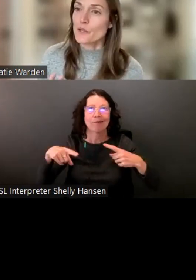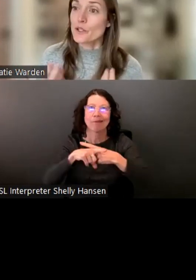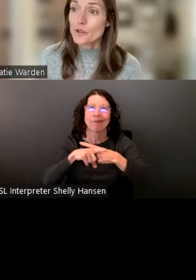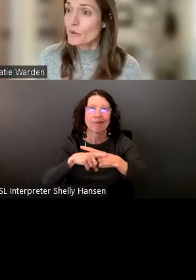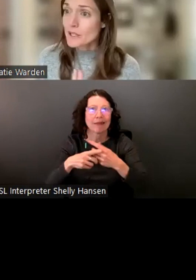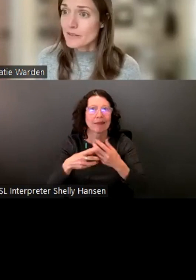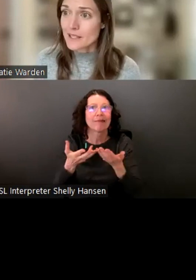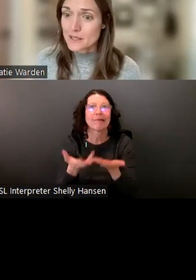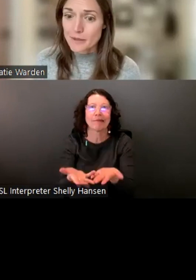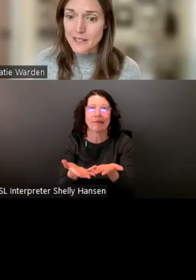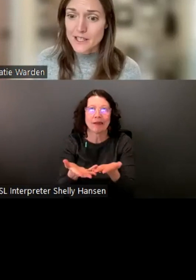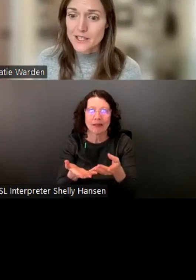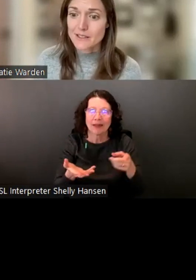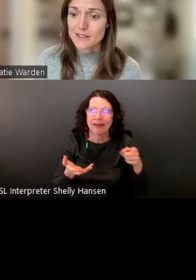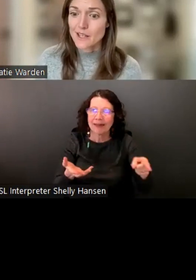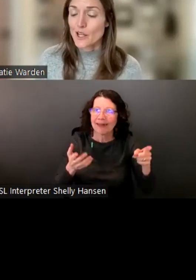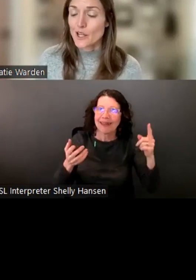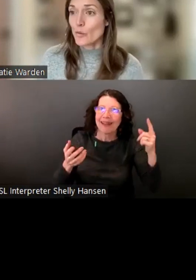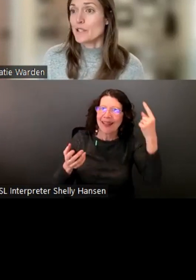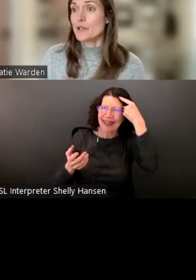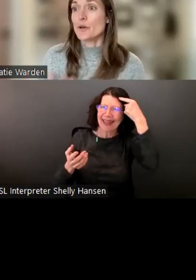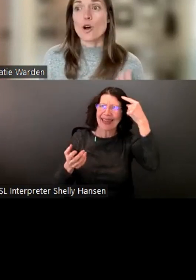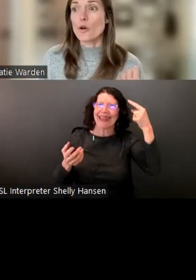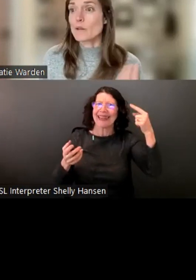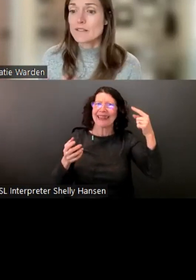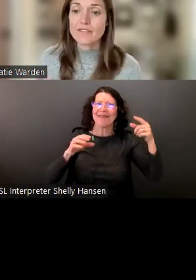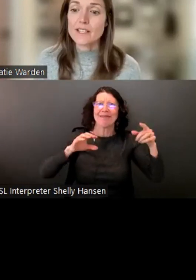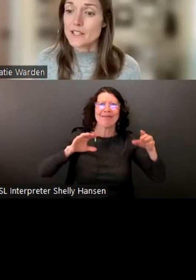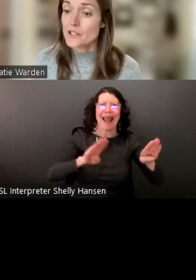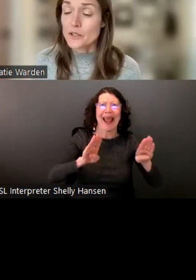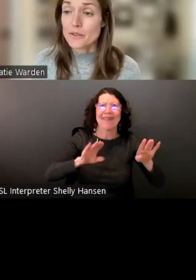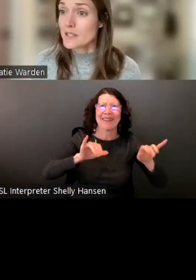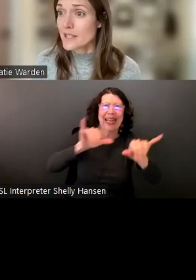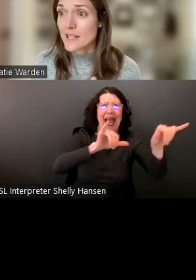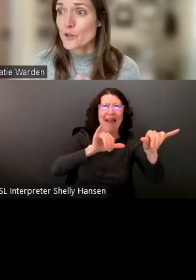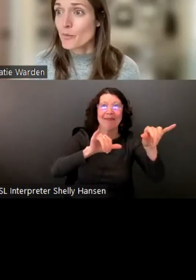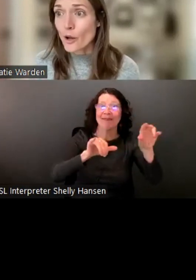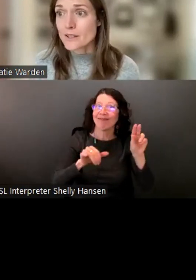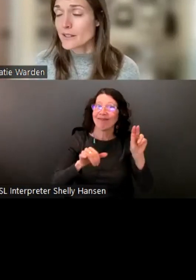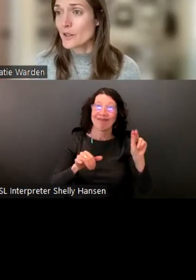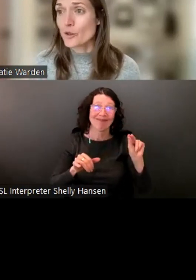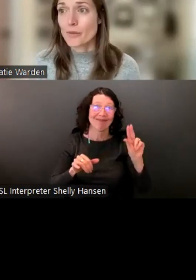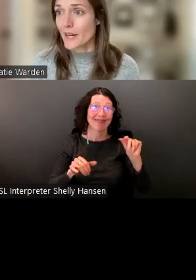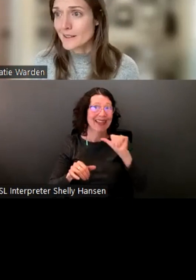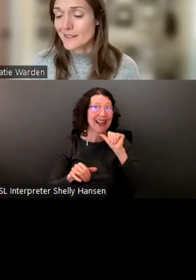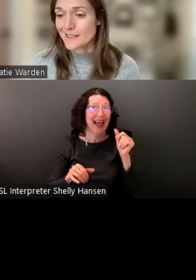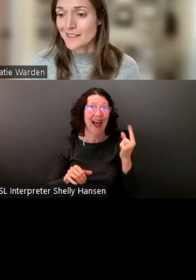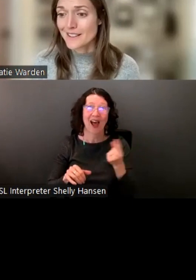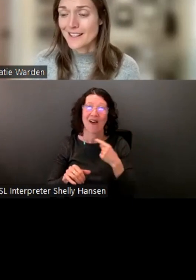we don't always fit expectations, we don't always fit into the standard policy or practice.